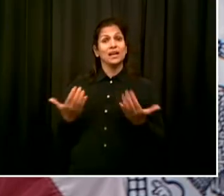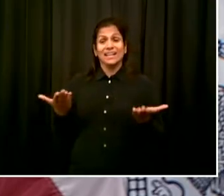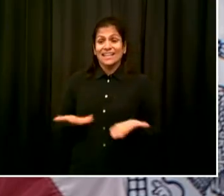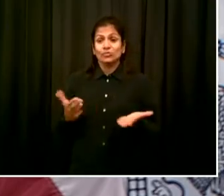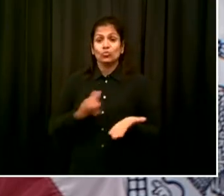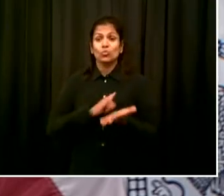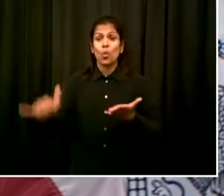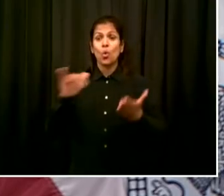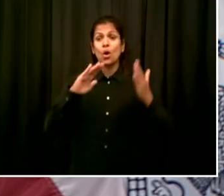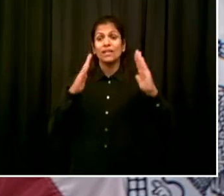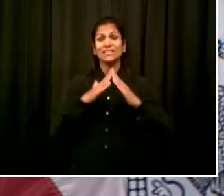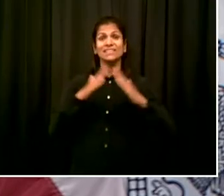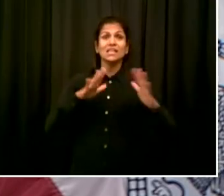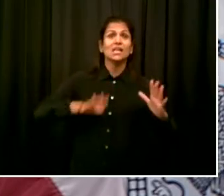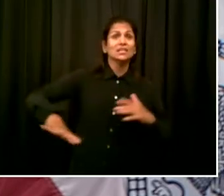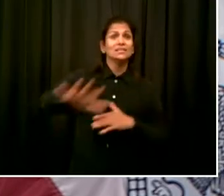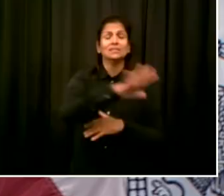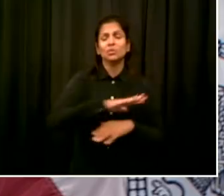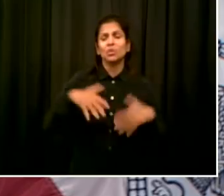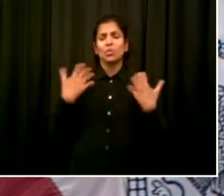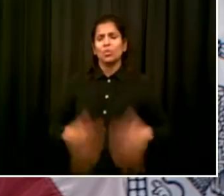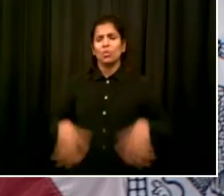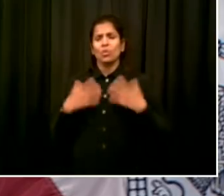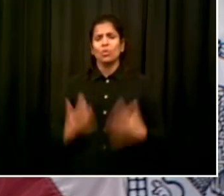WEES K. THE COMMISSIONER WILL SPEAK TO IT . GLORIA, WE AS